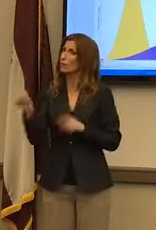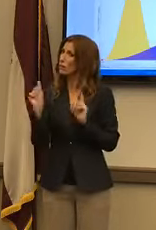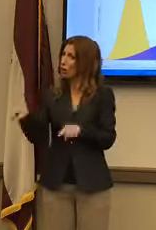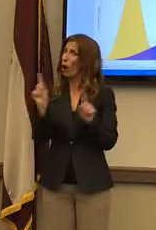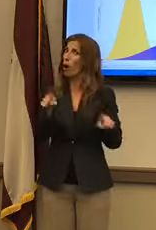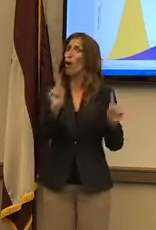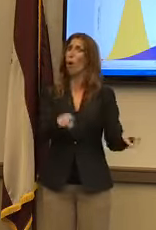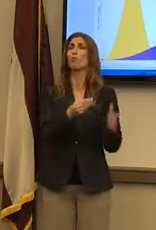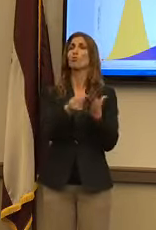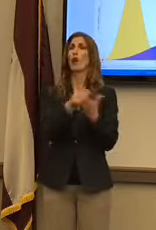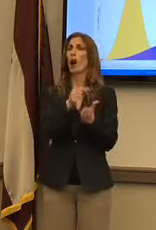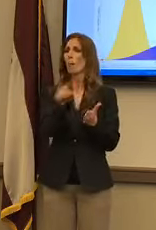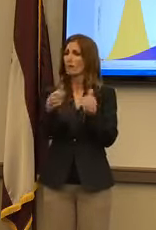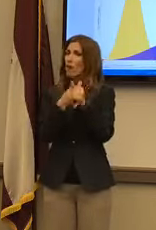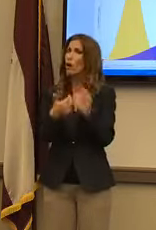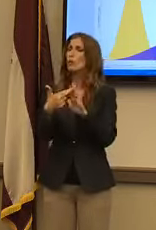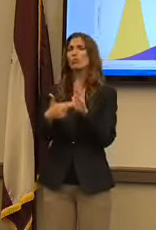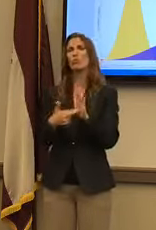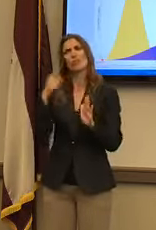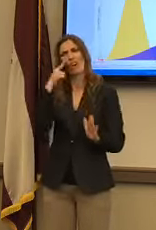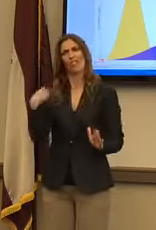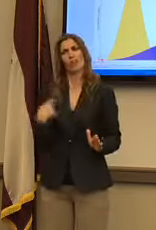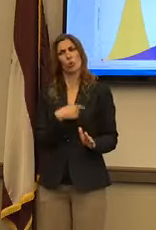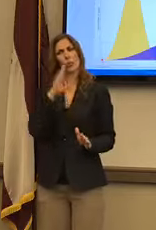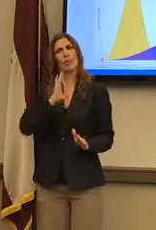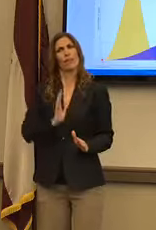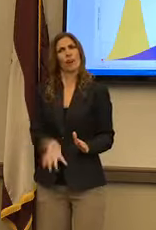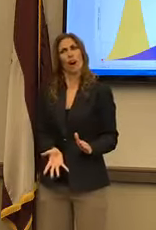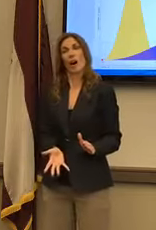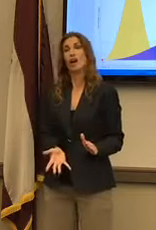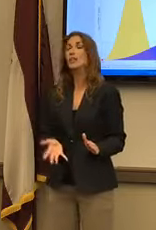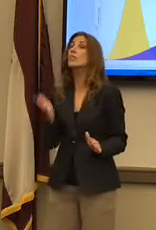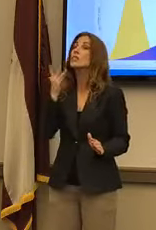and follow the rules you know I think we'll be okay at some point we are going